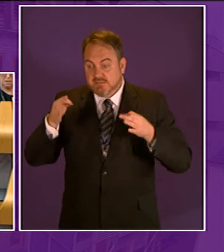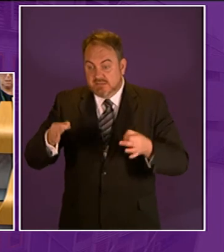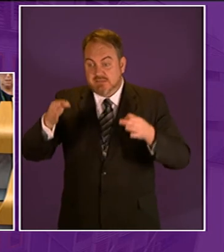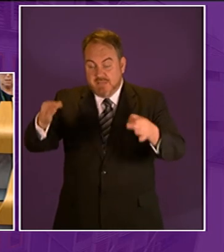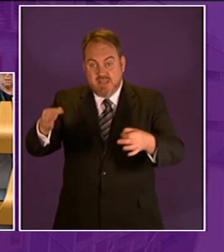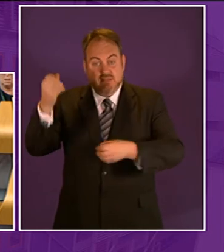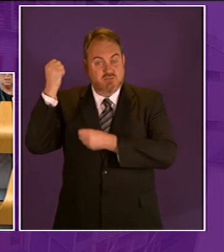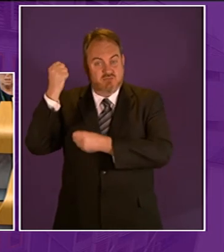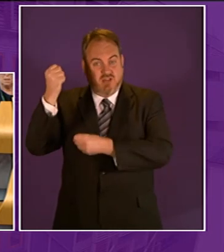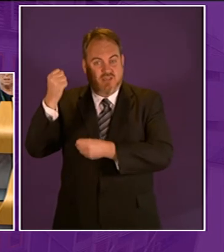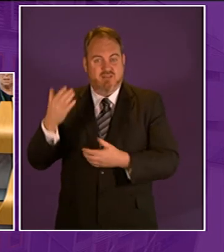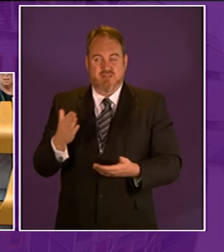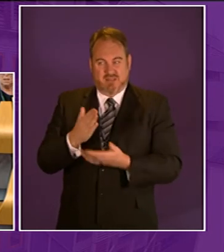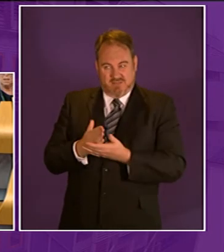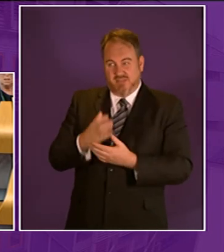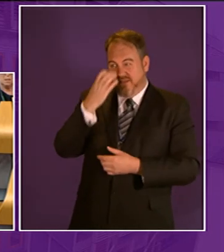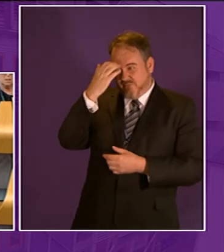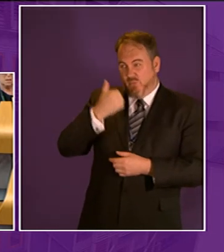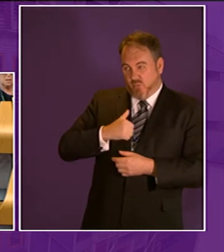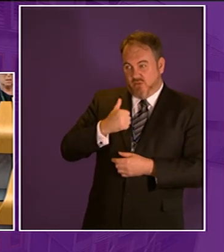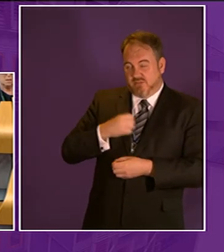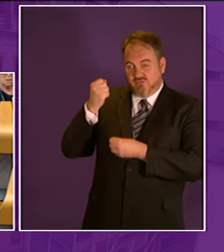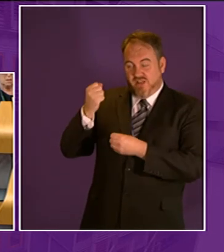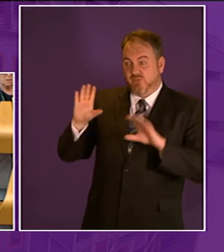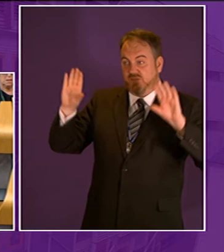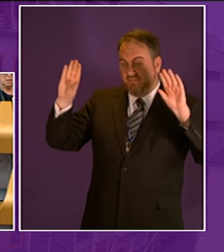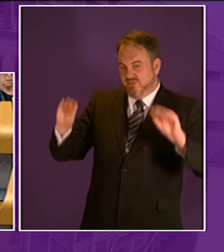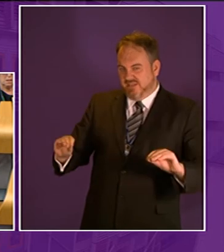If the Government’s priority is ending disruption to students, surely it should recommend that